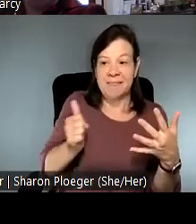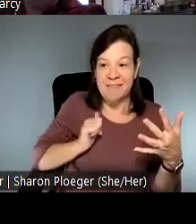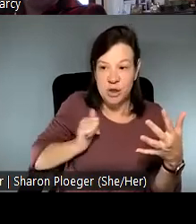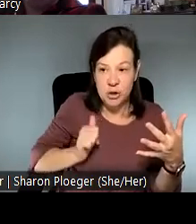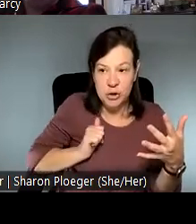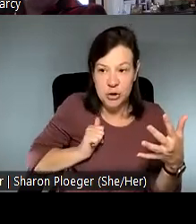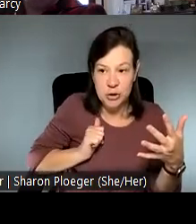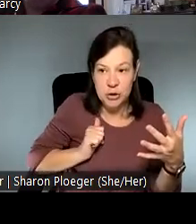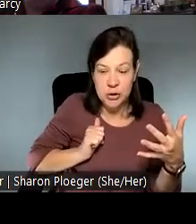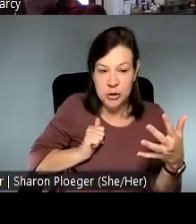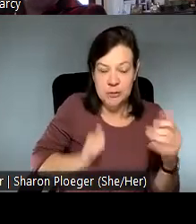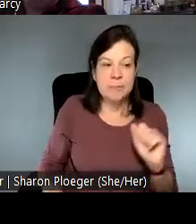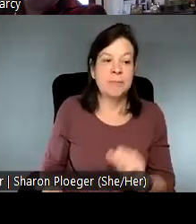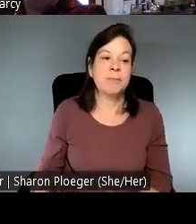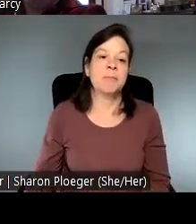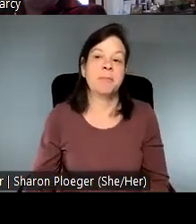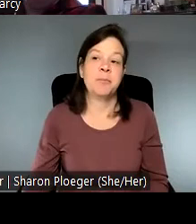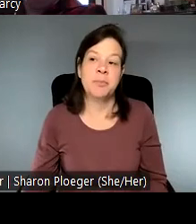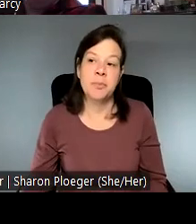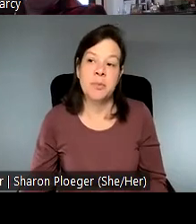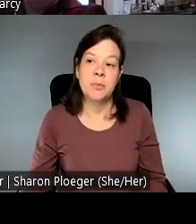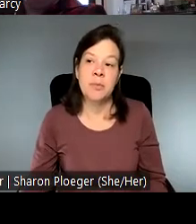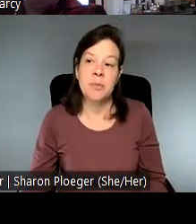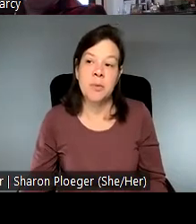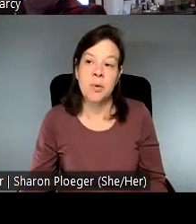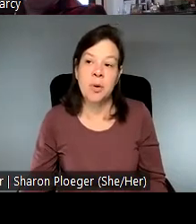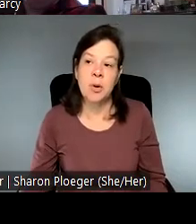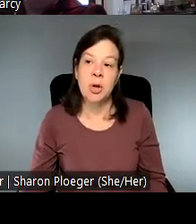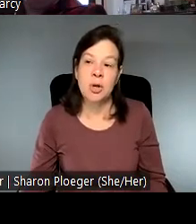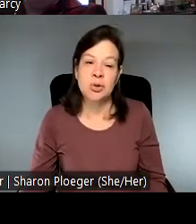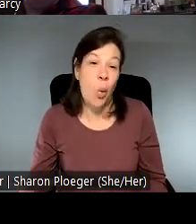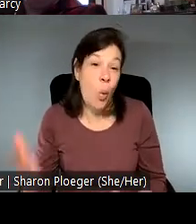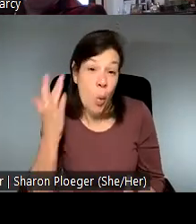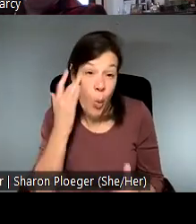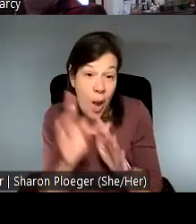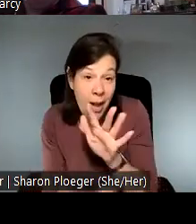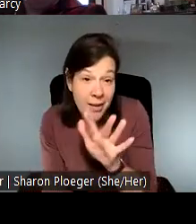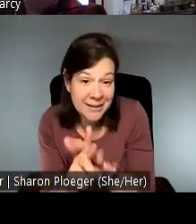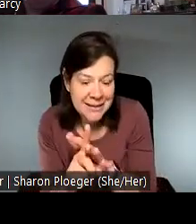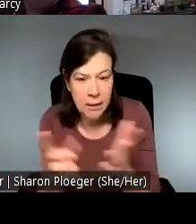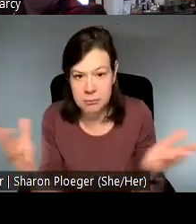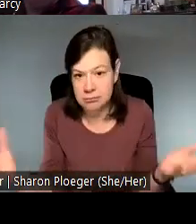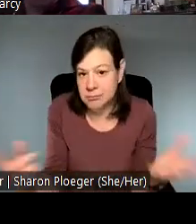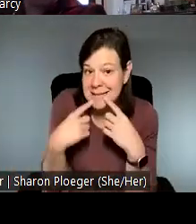So I think we wanna highlight Why Attend just 'cause you wanna tell the people why you wanna attend.